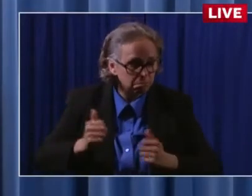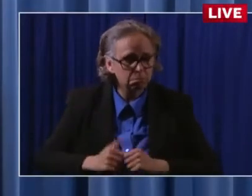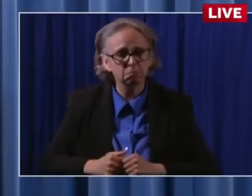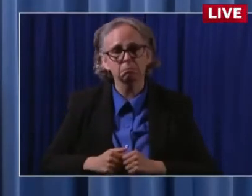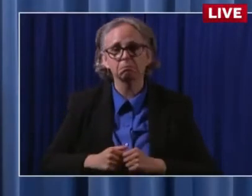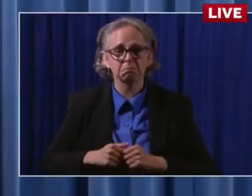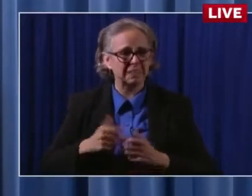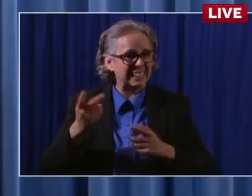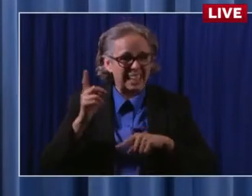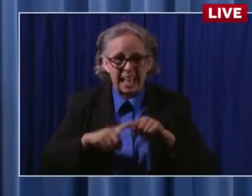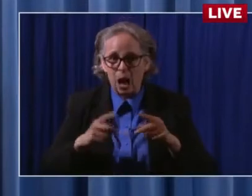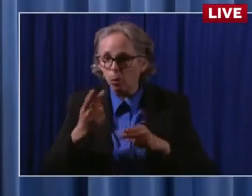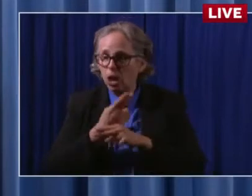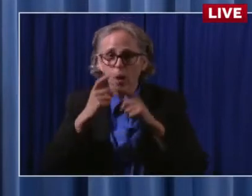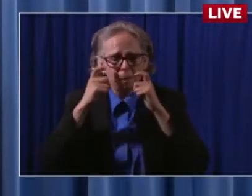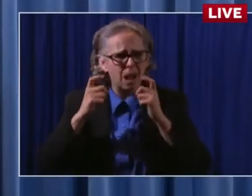SOMEONE DISTRIBUTING COMMUNION, THAT IS FINE.